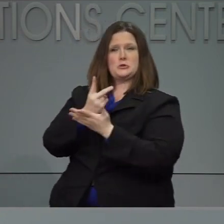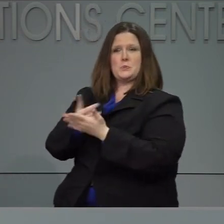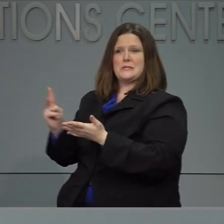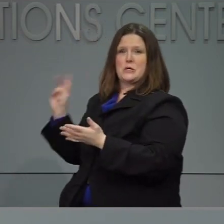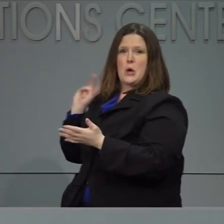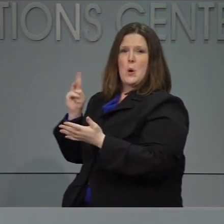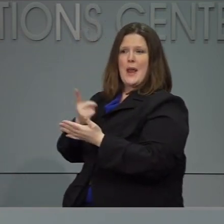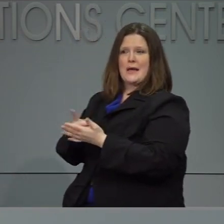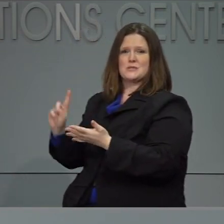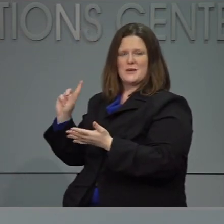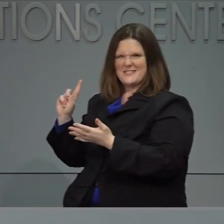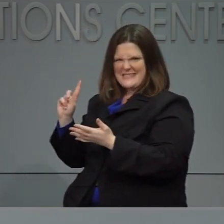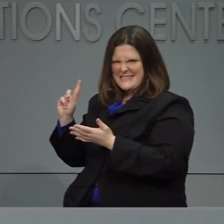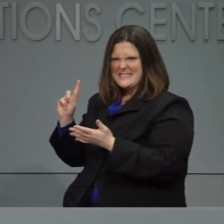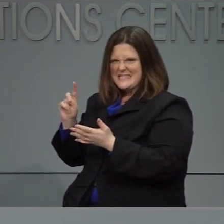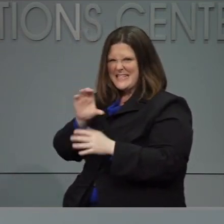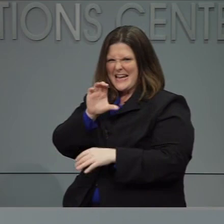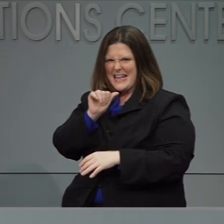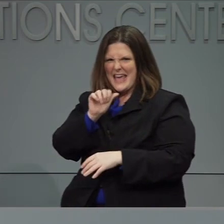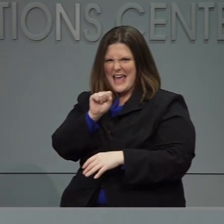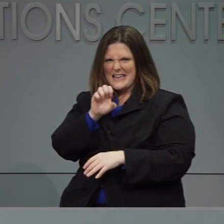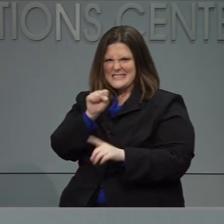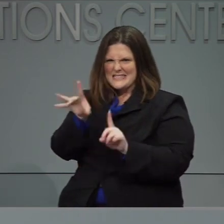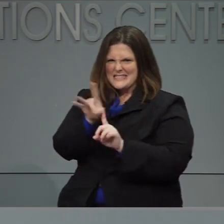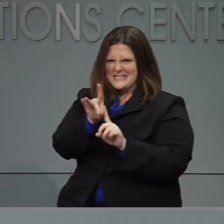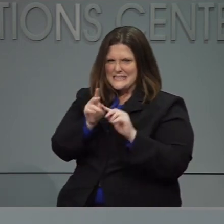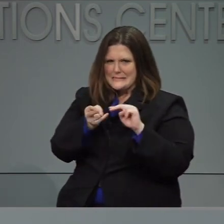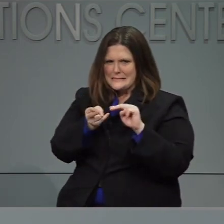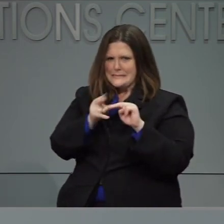WE DID SEE A SLIGHT INCREASE IN OUR CASE IS VERY SLIGHT.